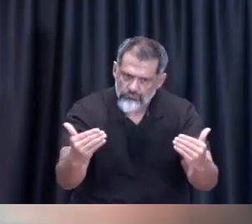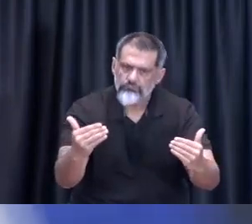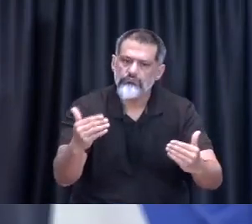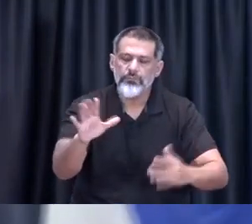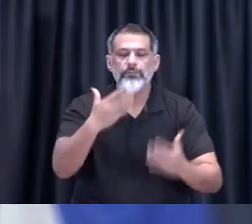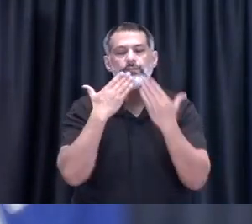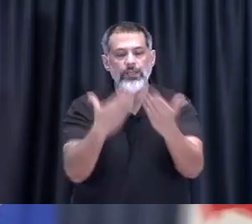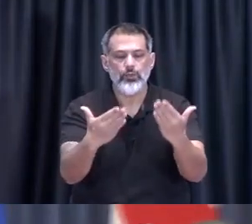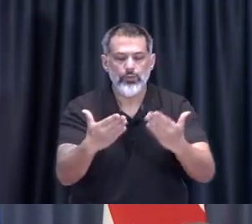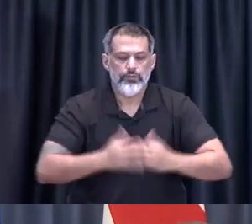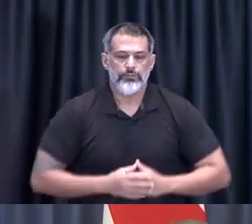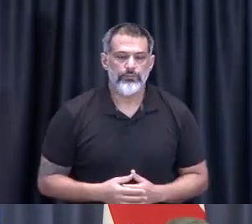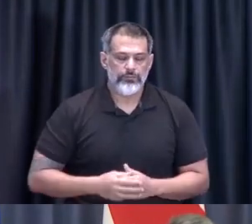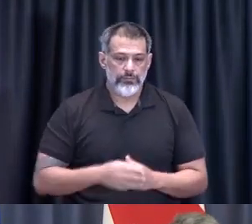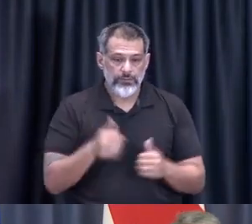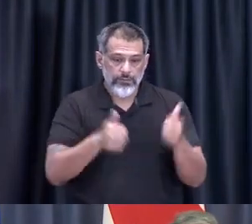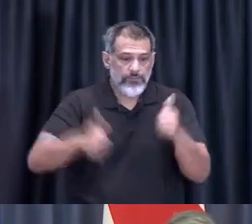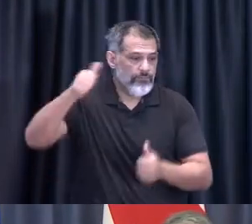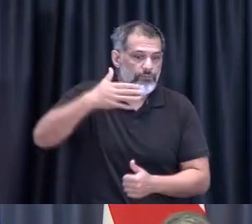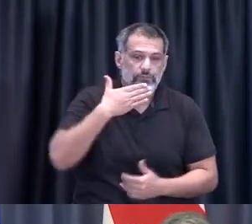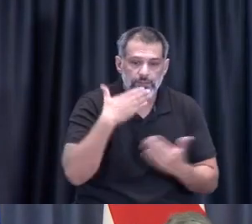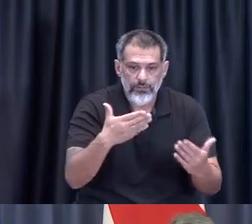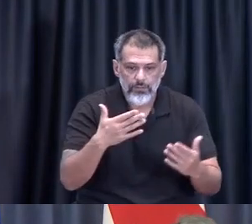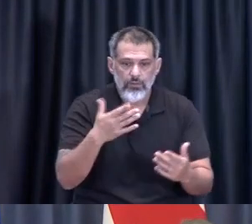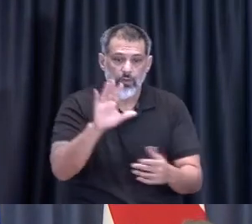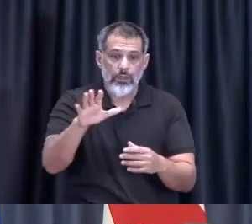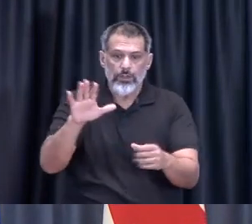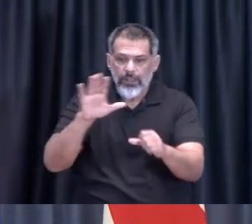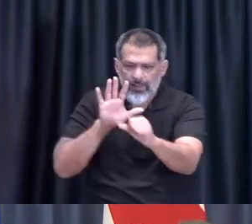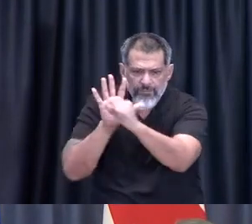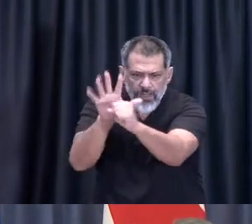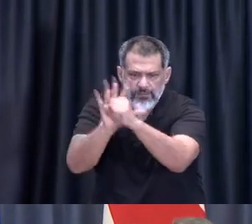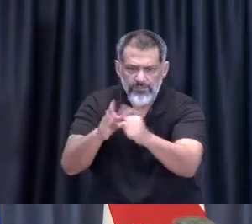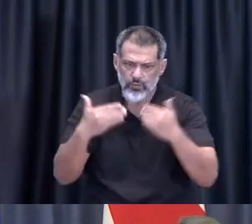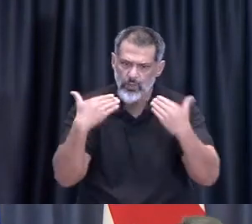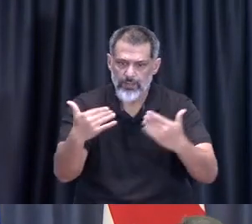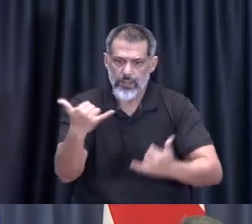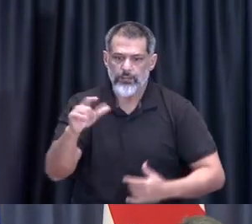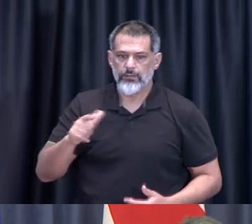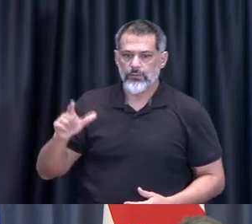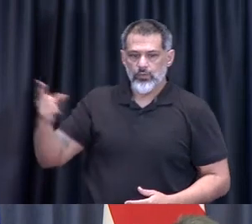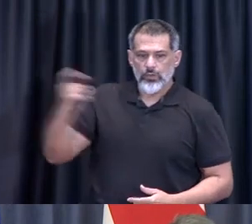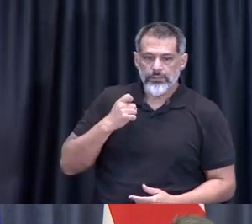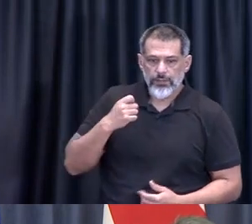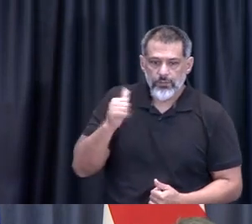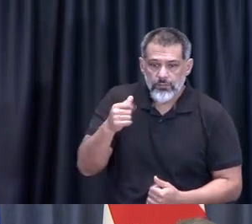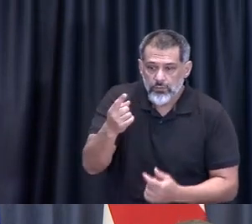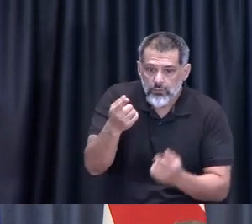Thank you, chief, and thank you for your advocacy will now go to questions. The first stop is Mark McAllister from City News.